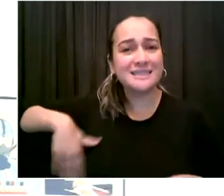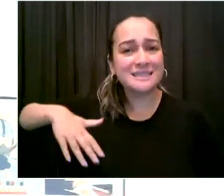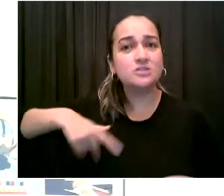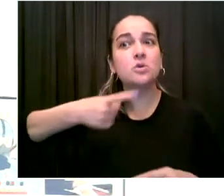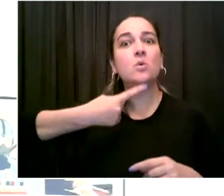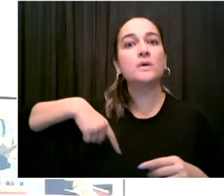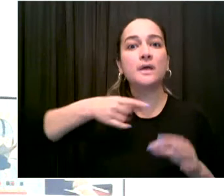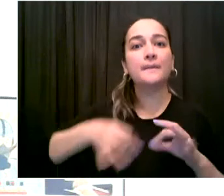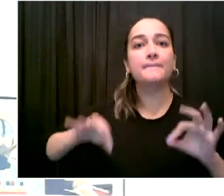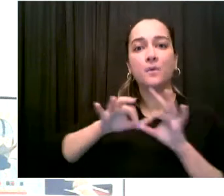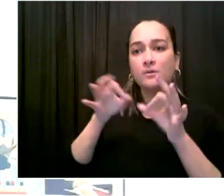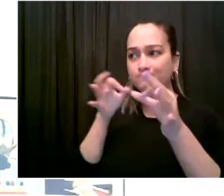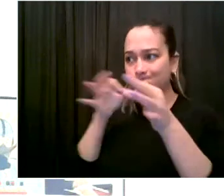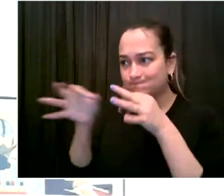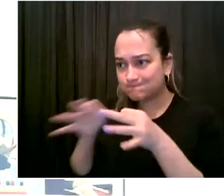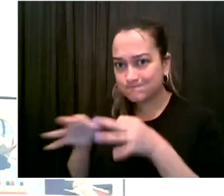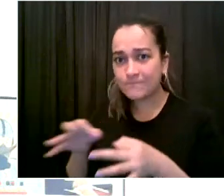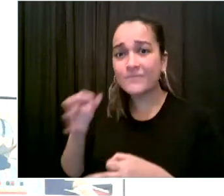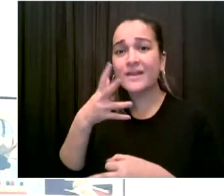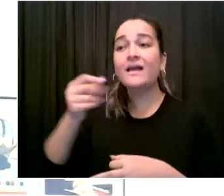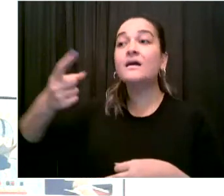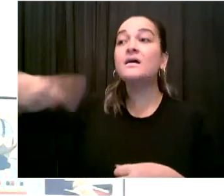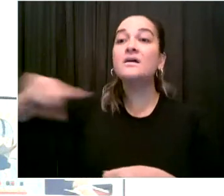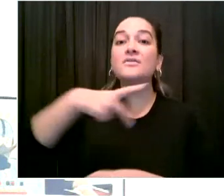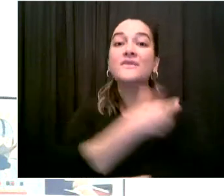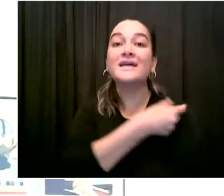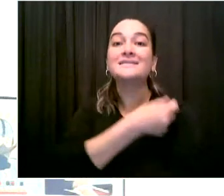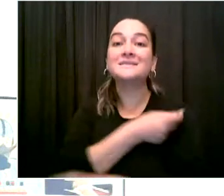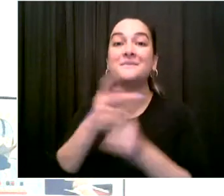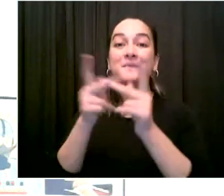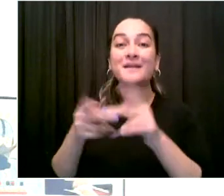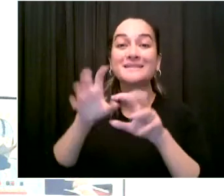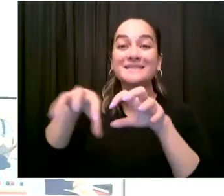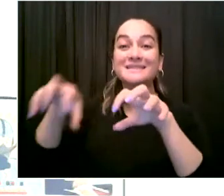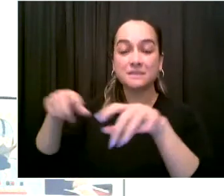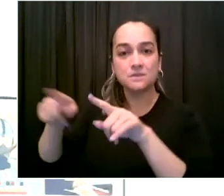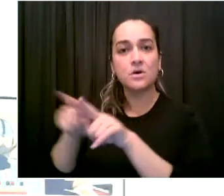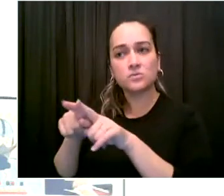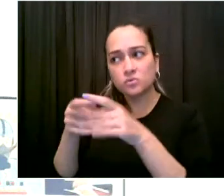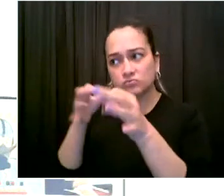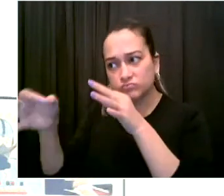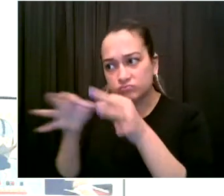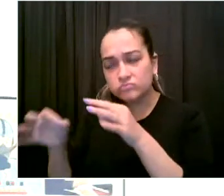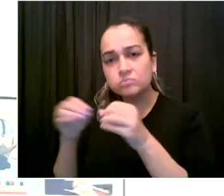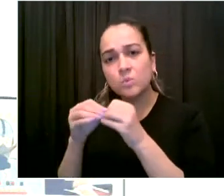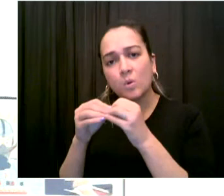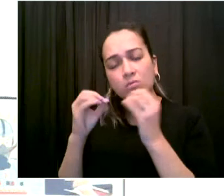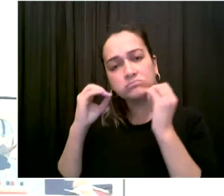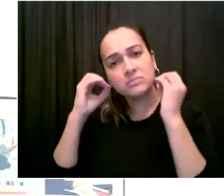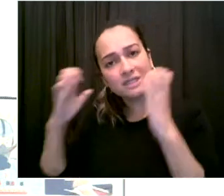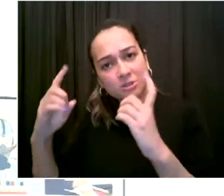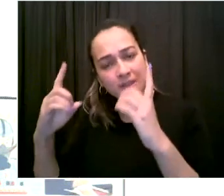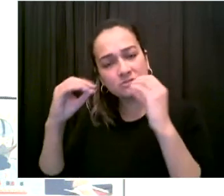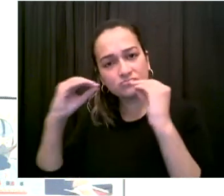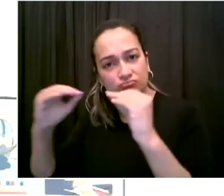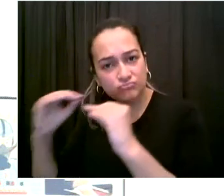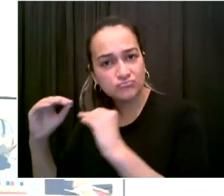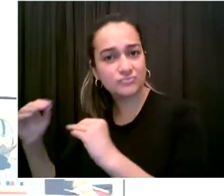WITH THEIR OWN PATIENTS. THE OTHER ASPE CT OF IT, ONE-ON- ONE CONVERSATIONS